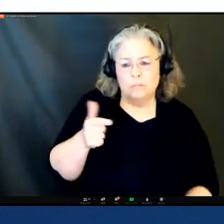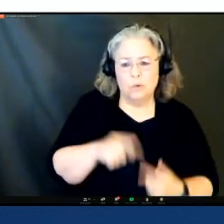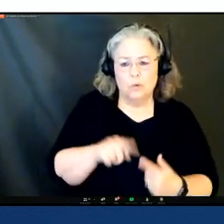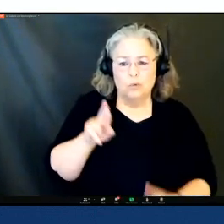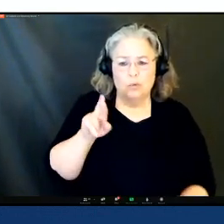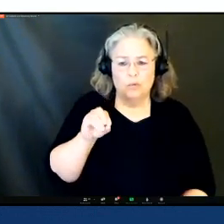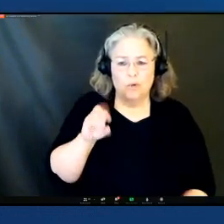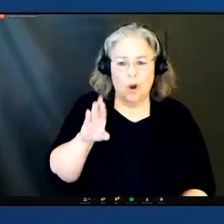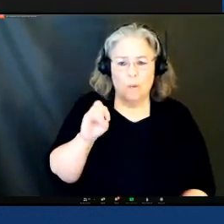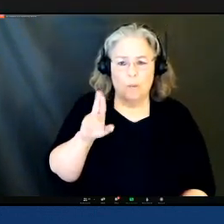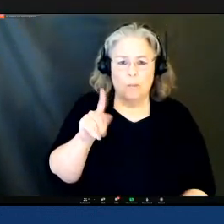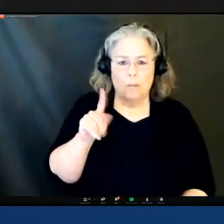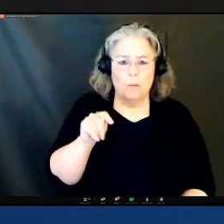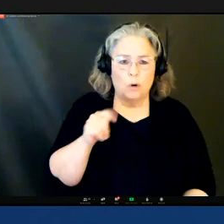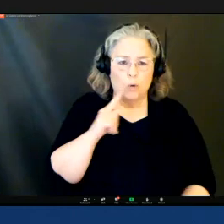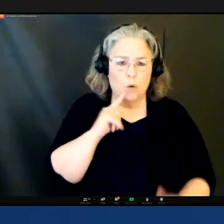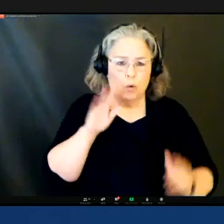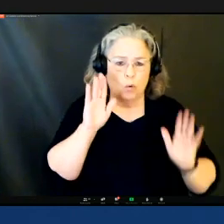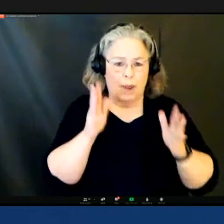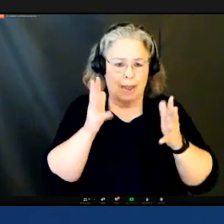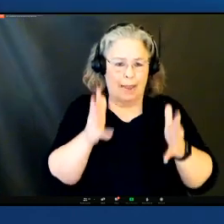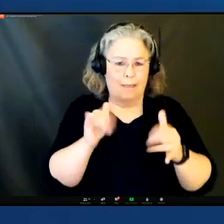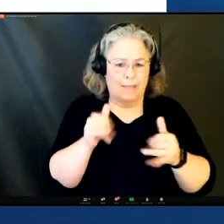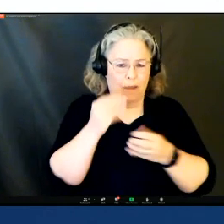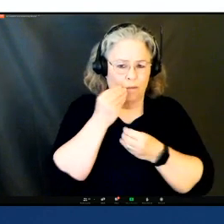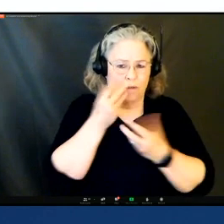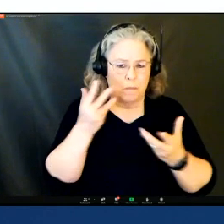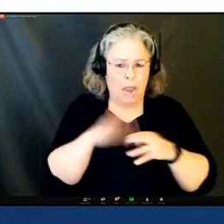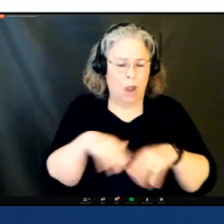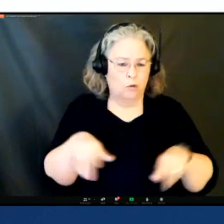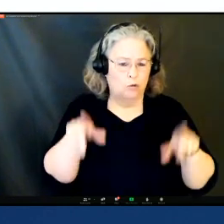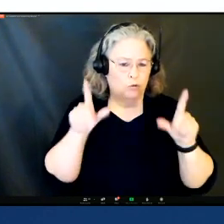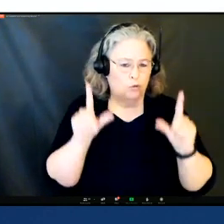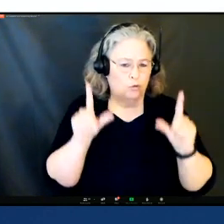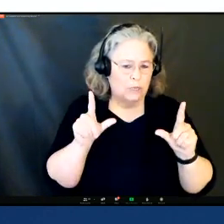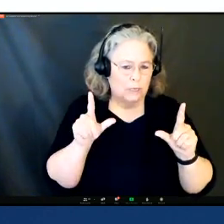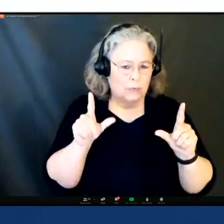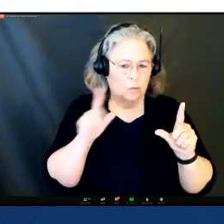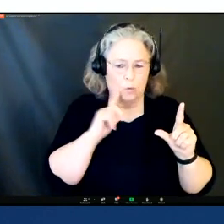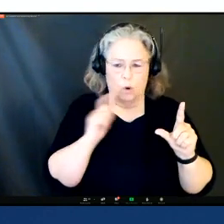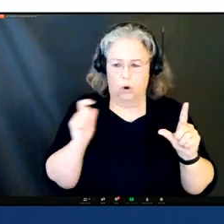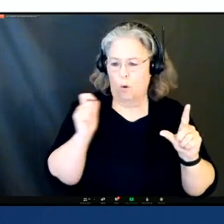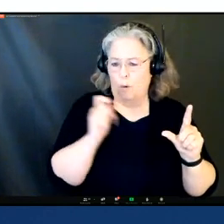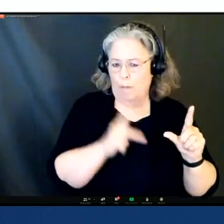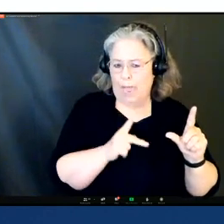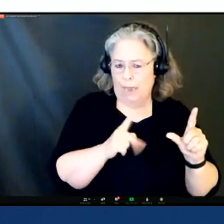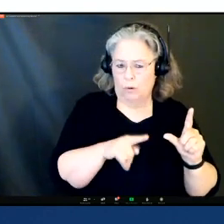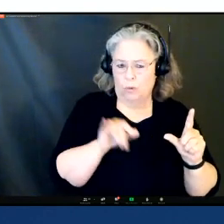Great, and if we can leave that information up on the screen so we can go back to that, that would be great. And just as a reminder,